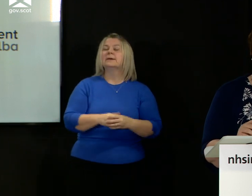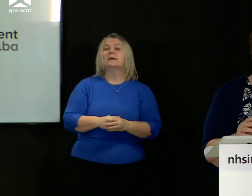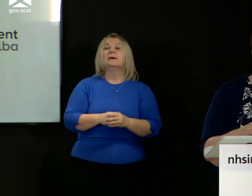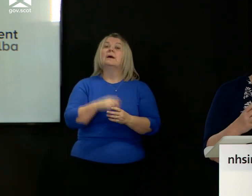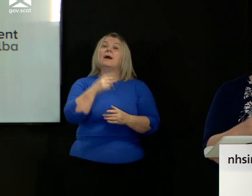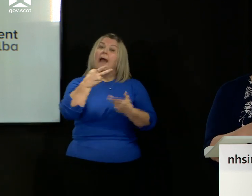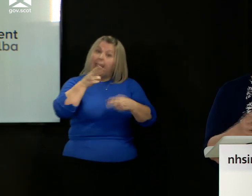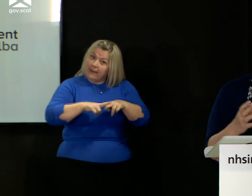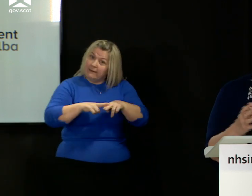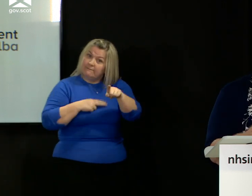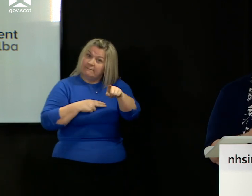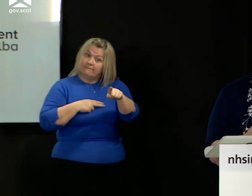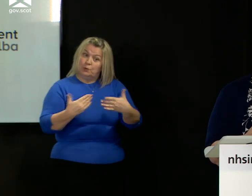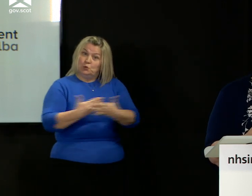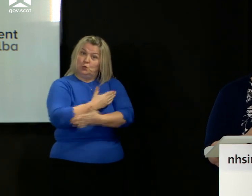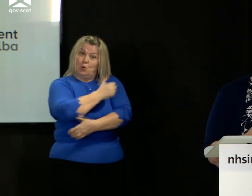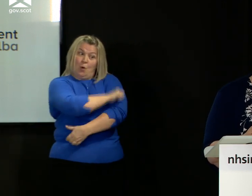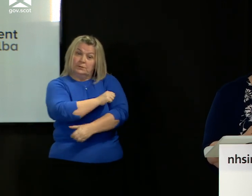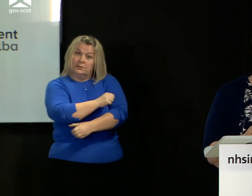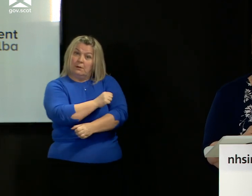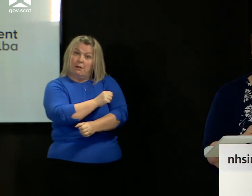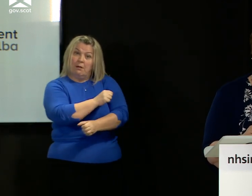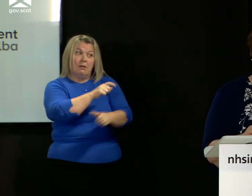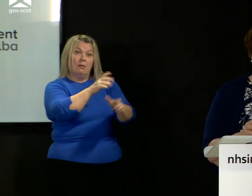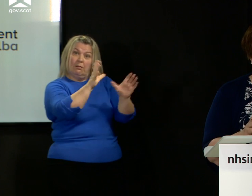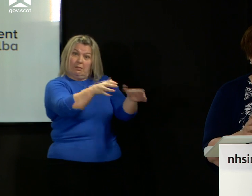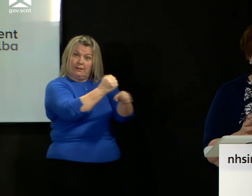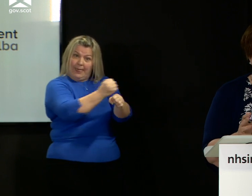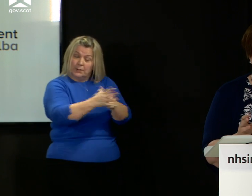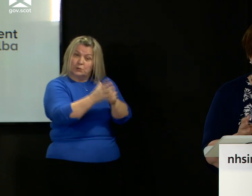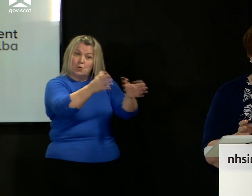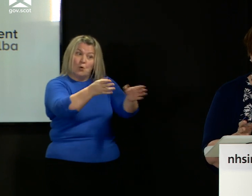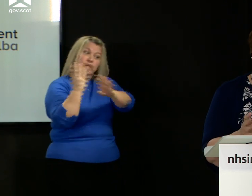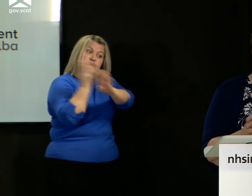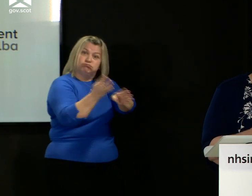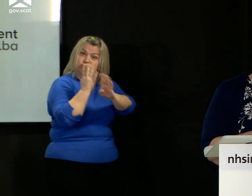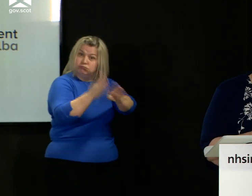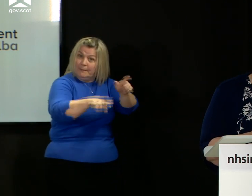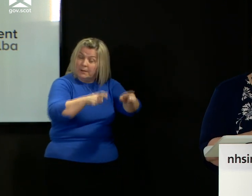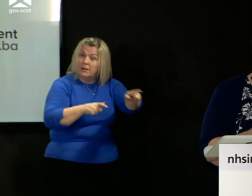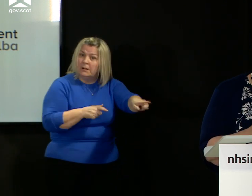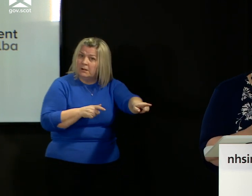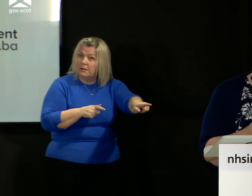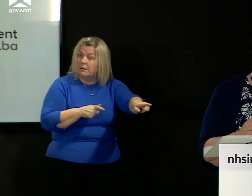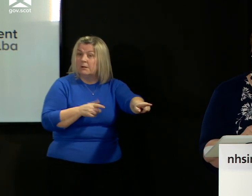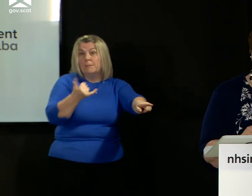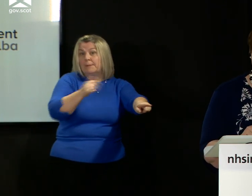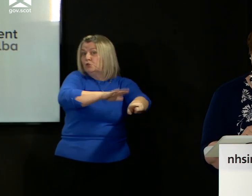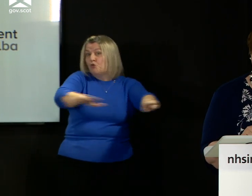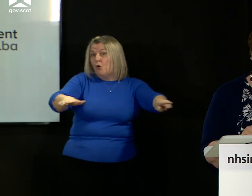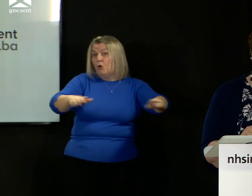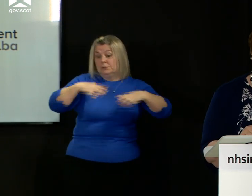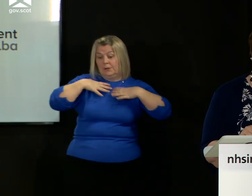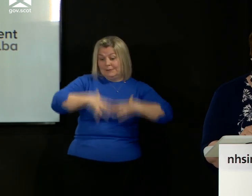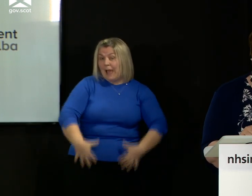then that means that will have had more cases and it may or may not mean that gowns will be needed there because of course games are not needed everywhere